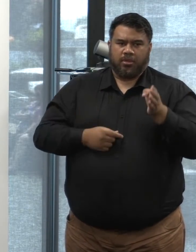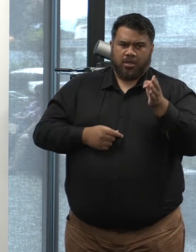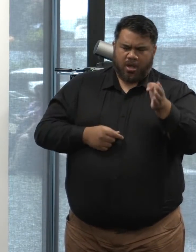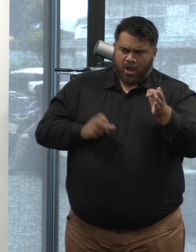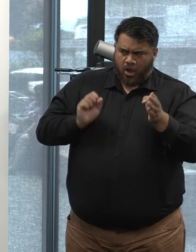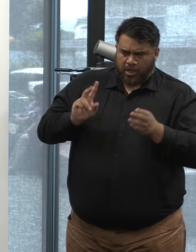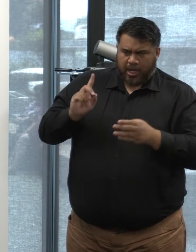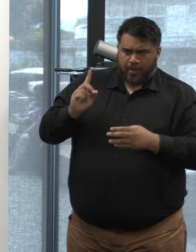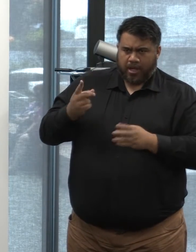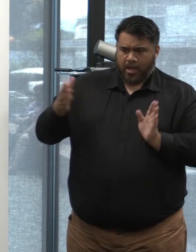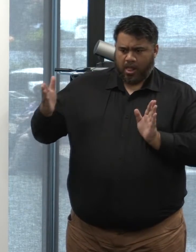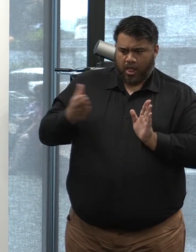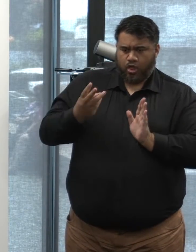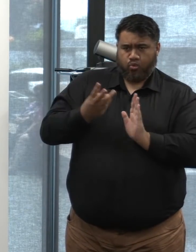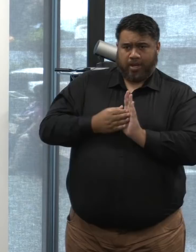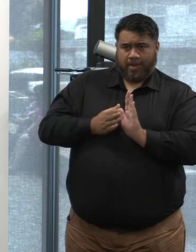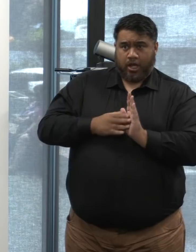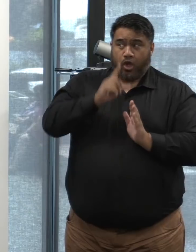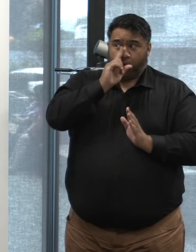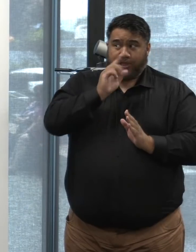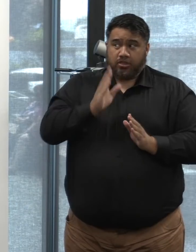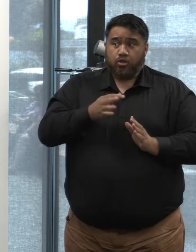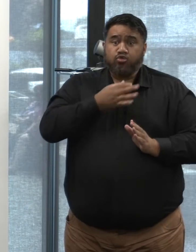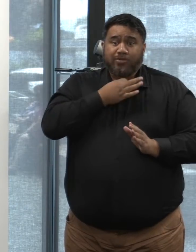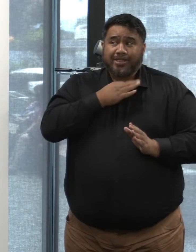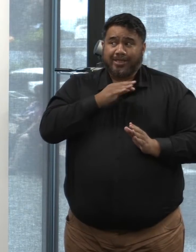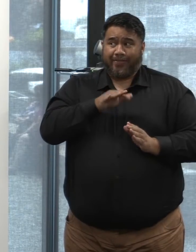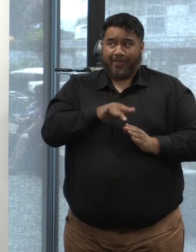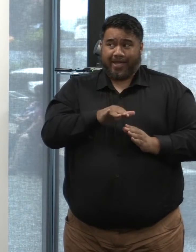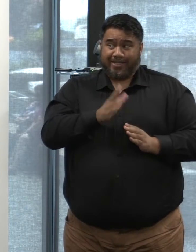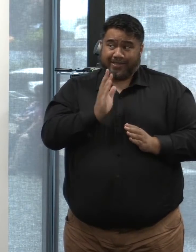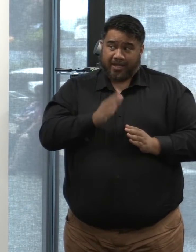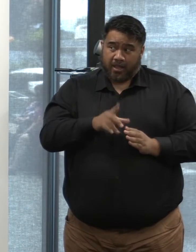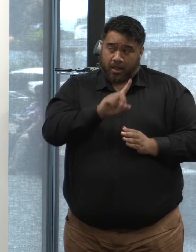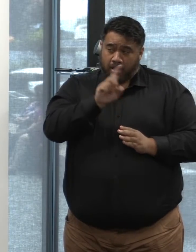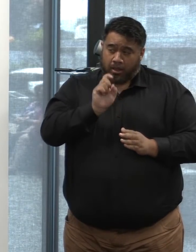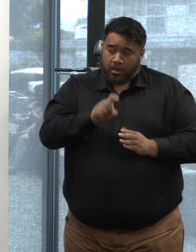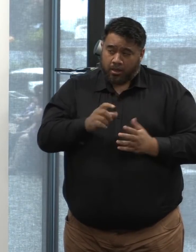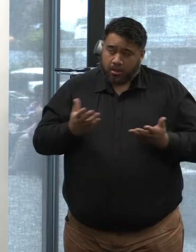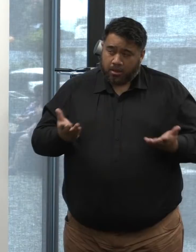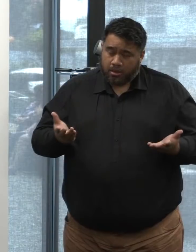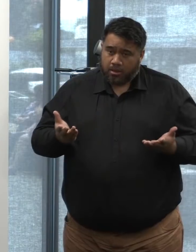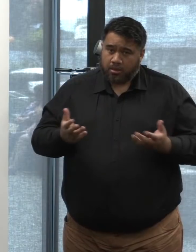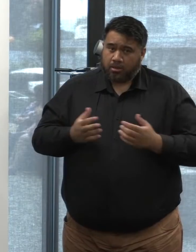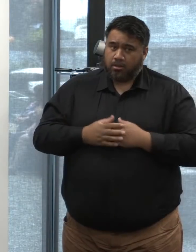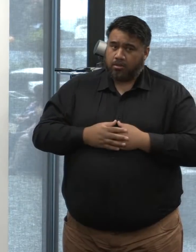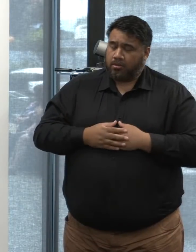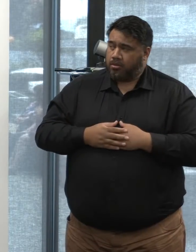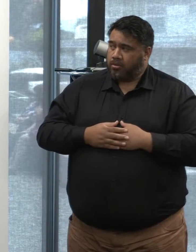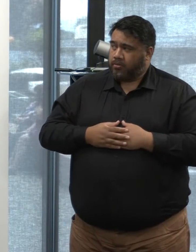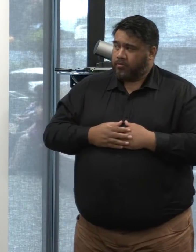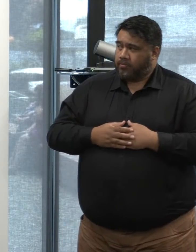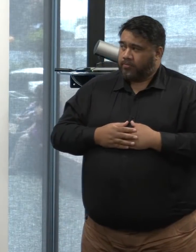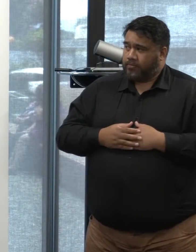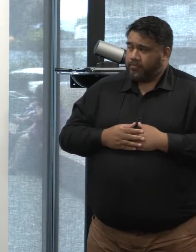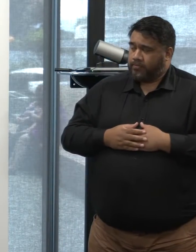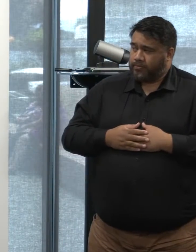have had the scientific advice, teams have worked hard to make sure we have vaccine out there and we are ready to roll on